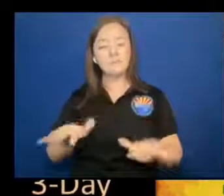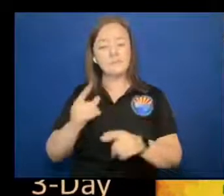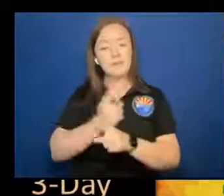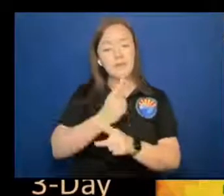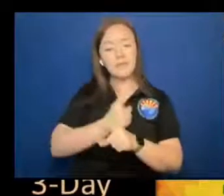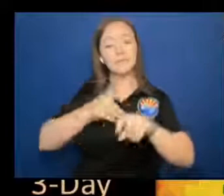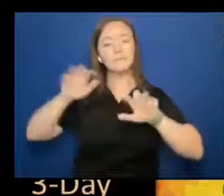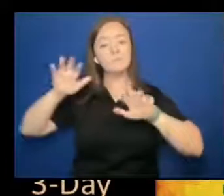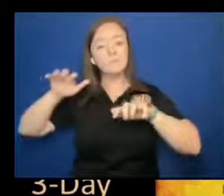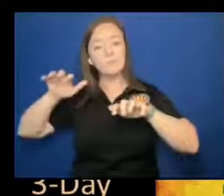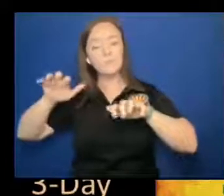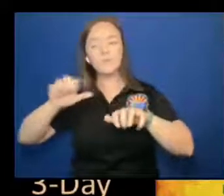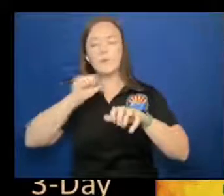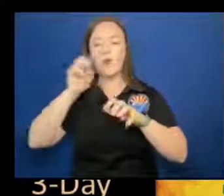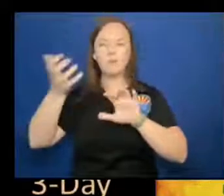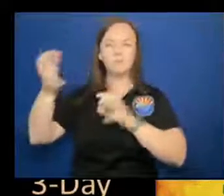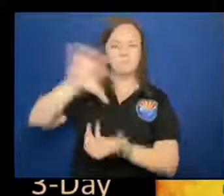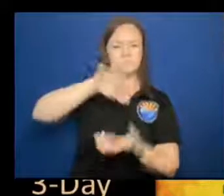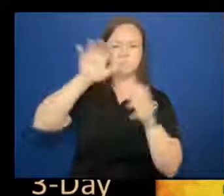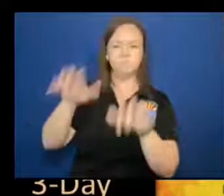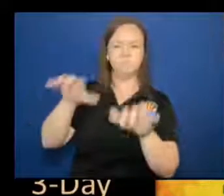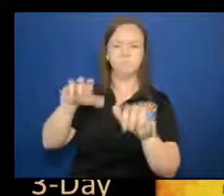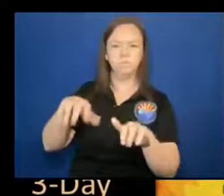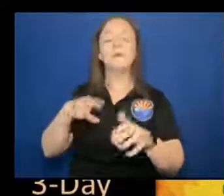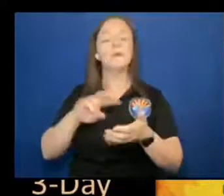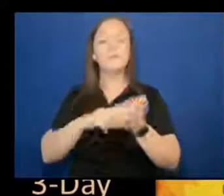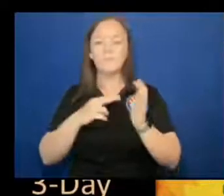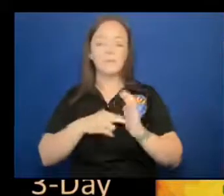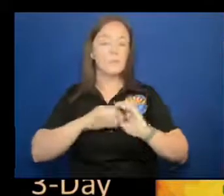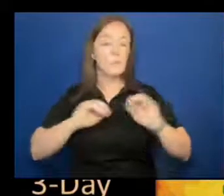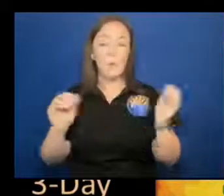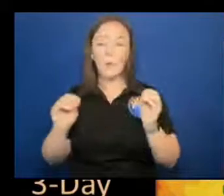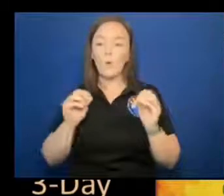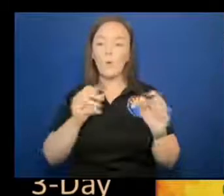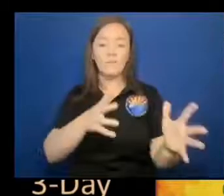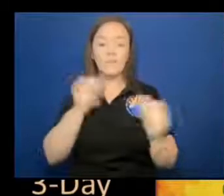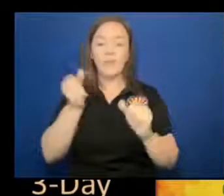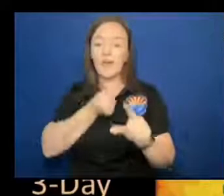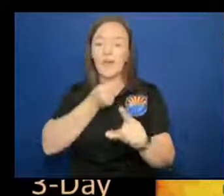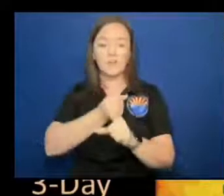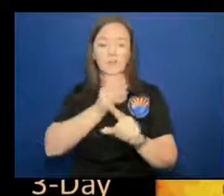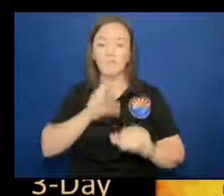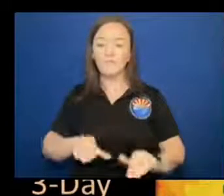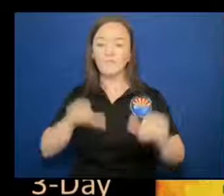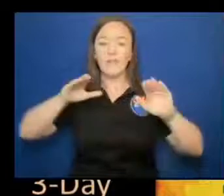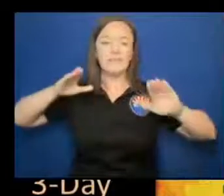AN INCH OF RAIN WHEN THERE WAS A HIGH SEVERITY BURN ABOVE ALL THE SLOPES ABOVE YOUR HOME?